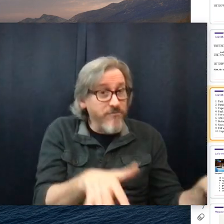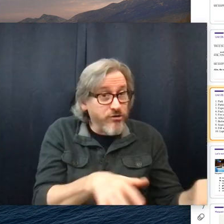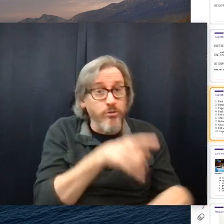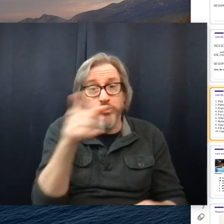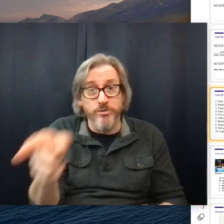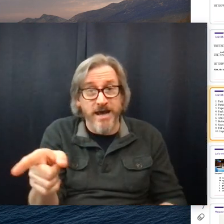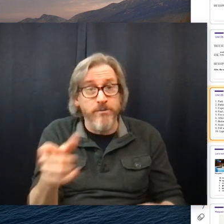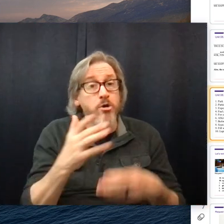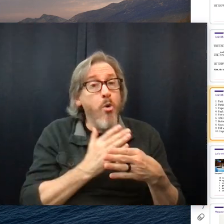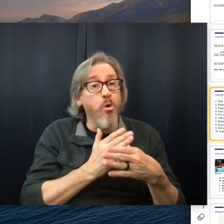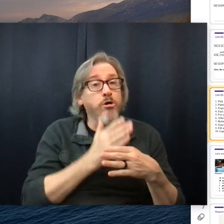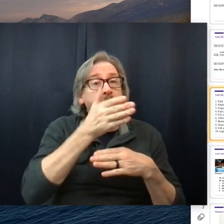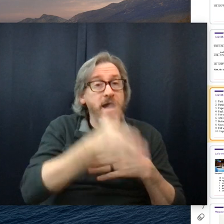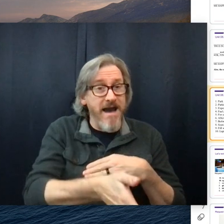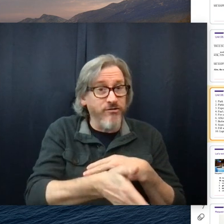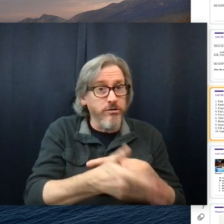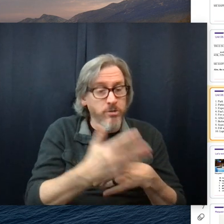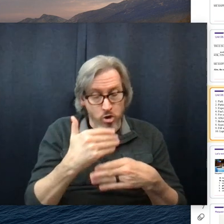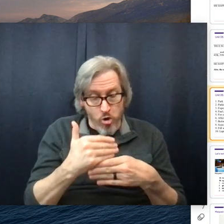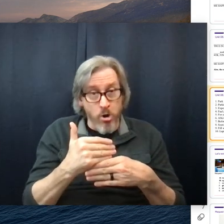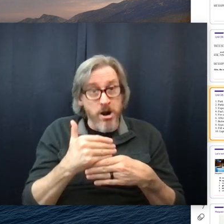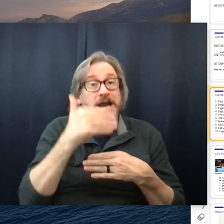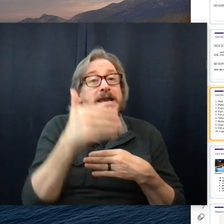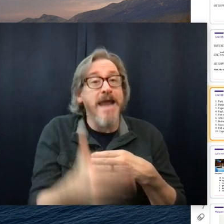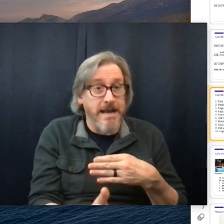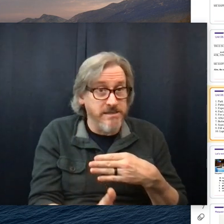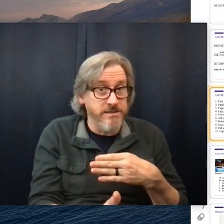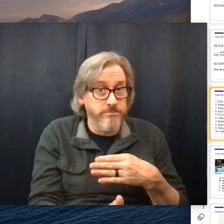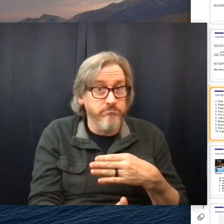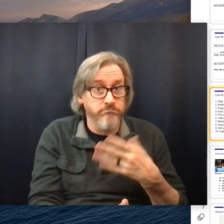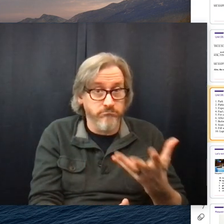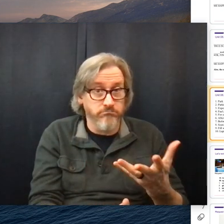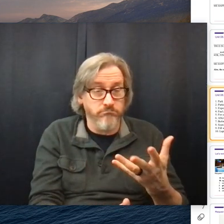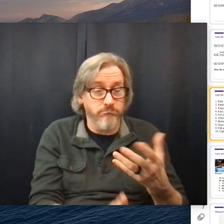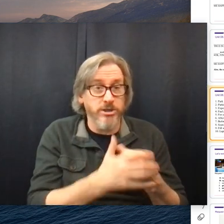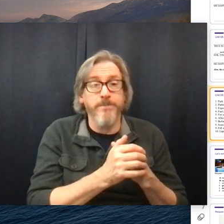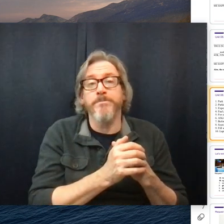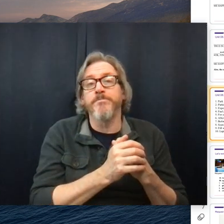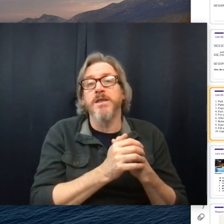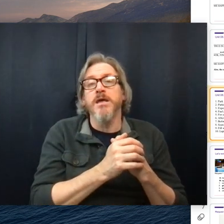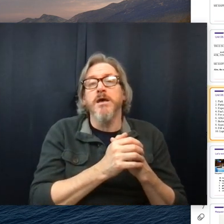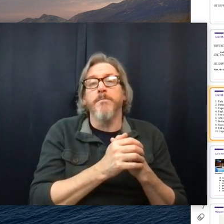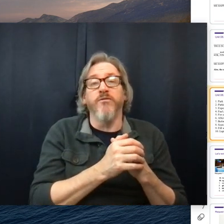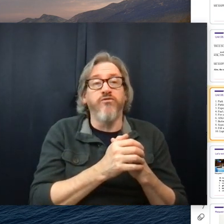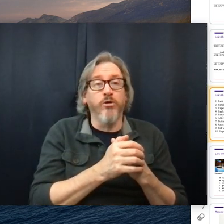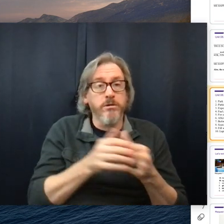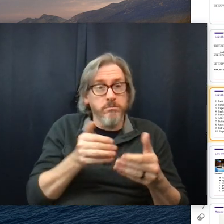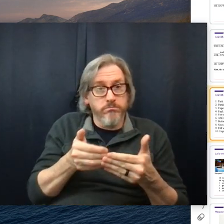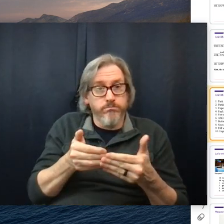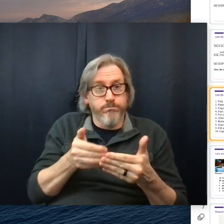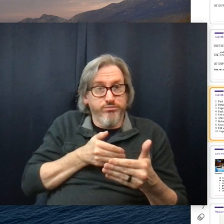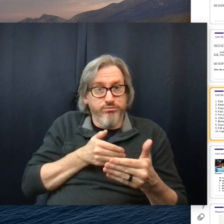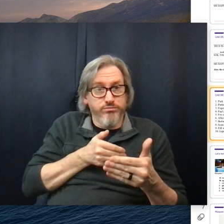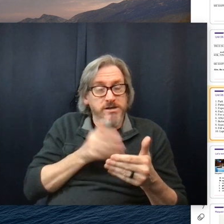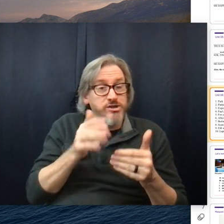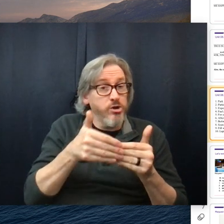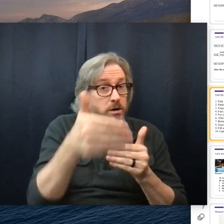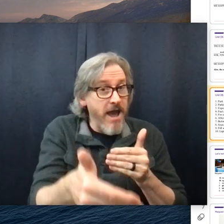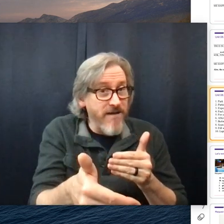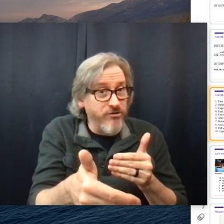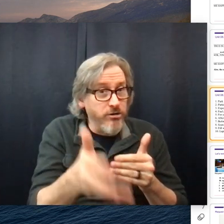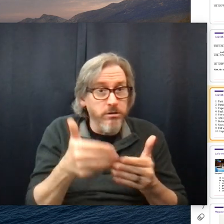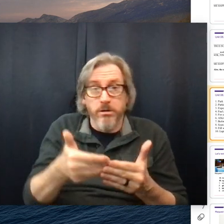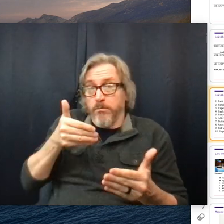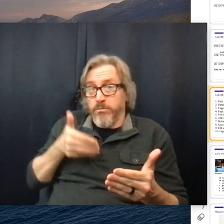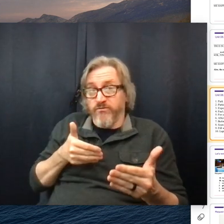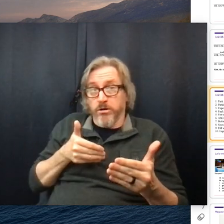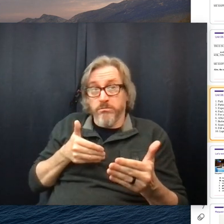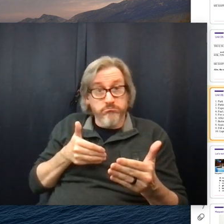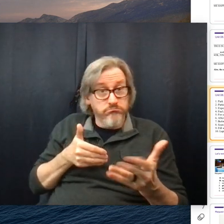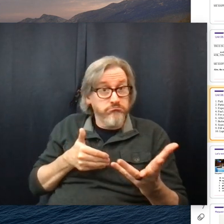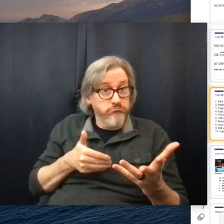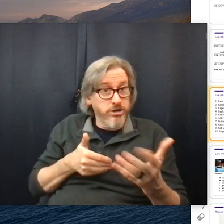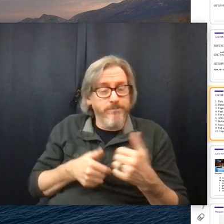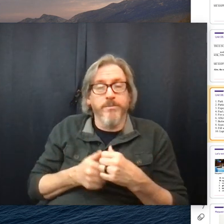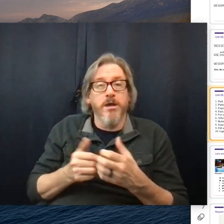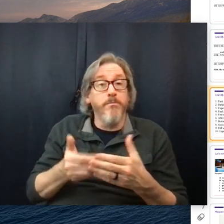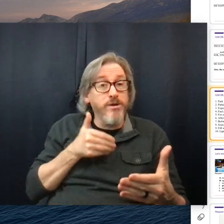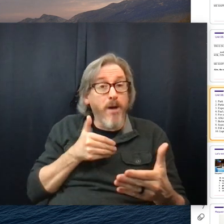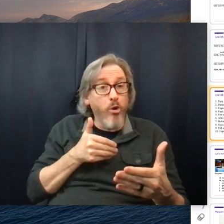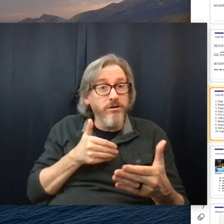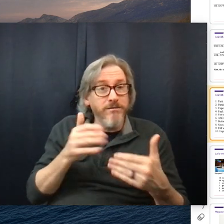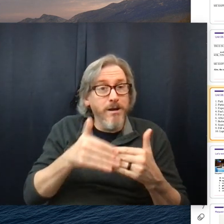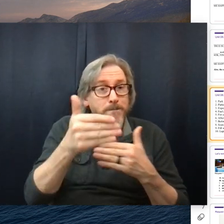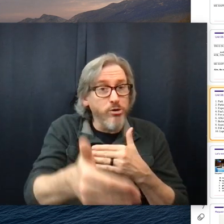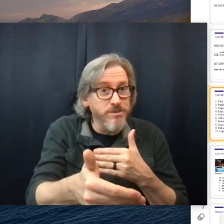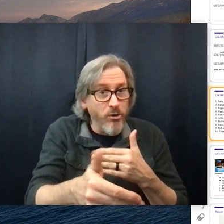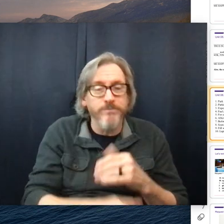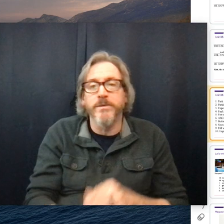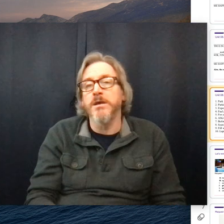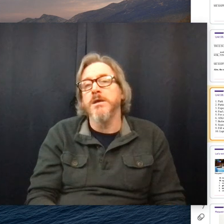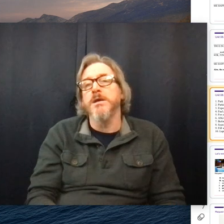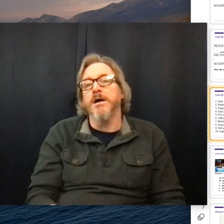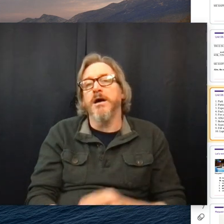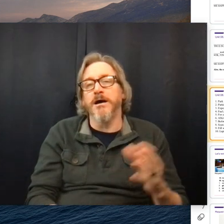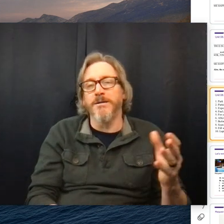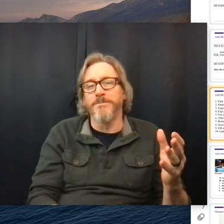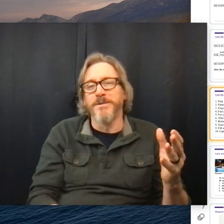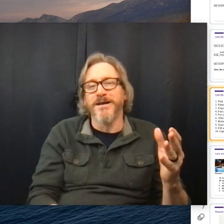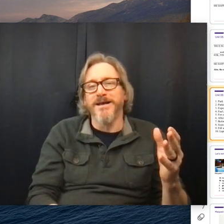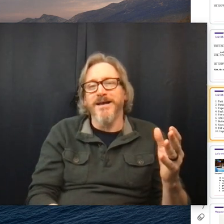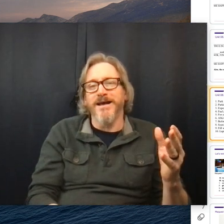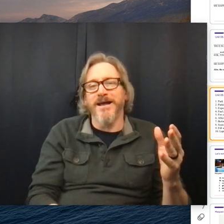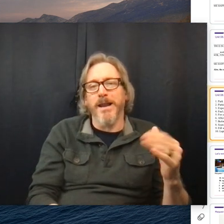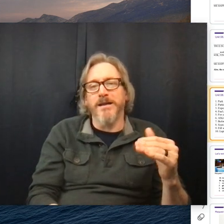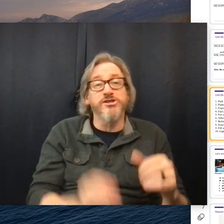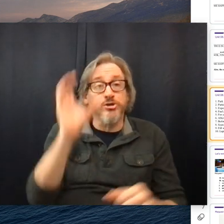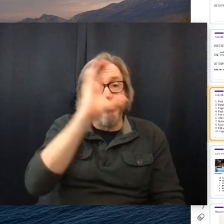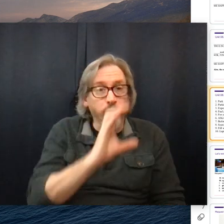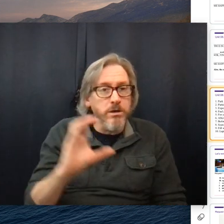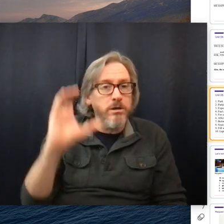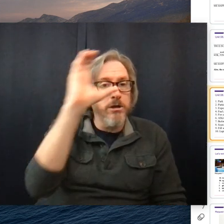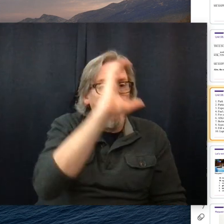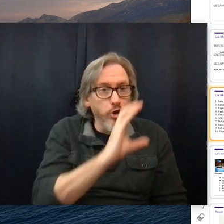after we'll do that or after or next okay before so after before preone postpone um and search for